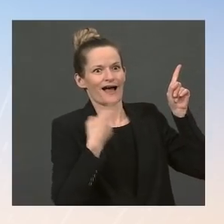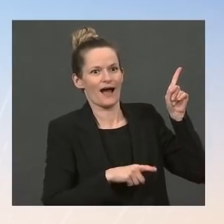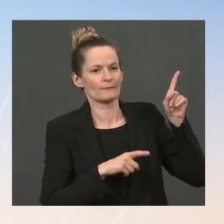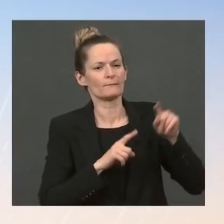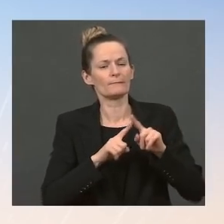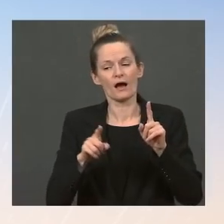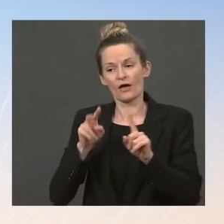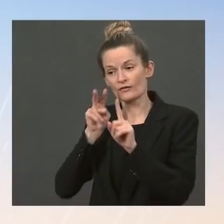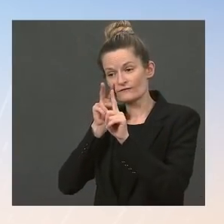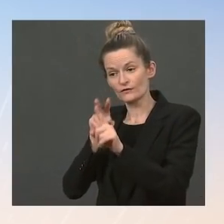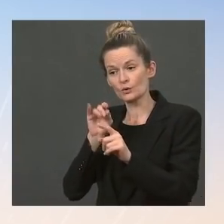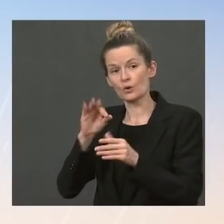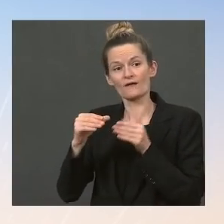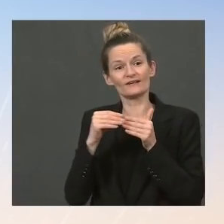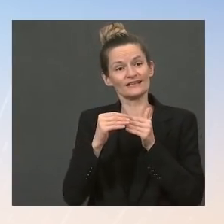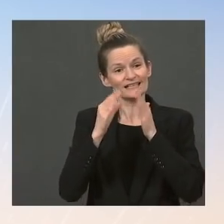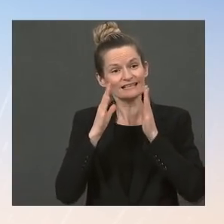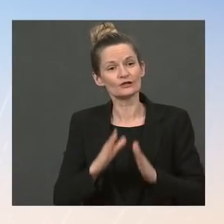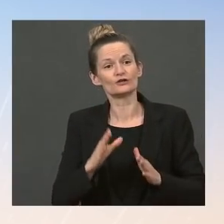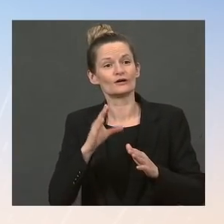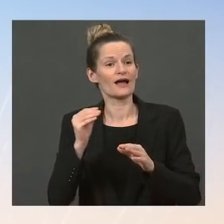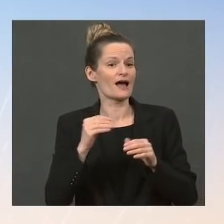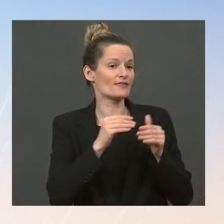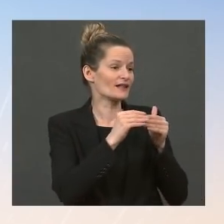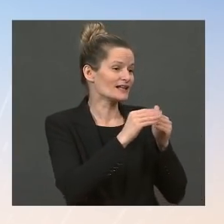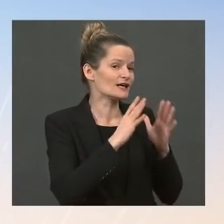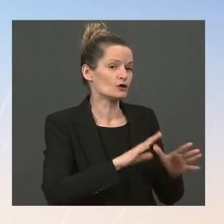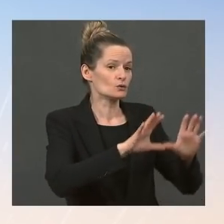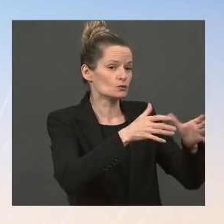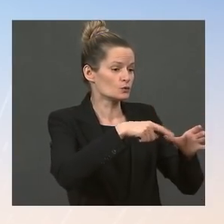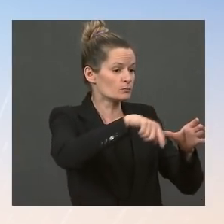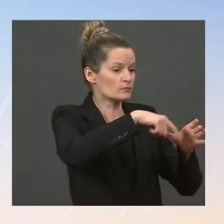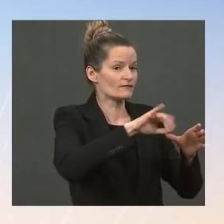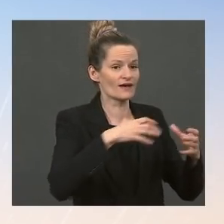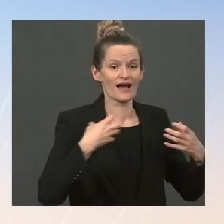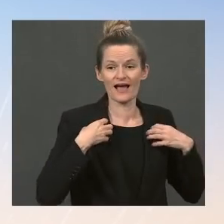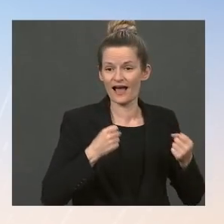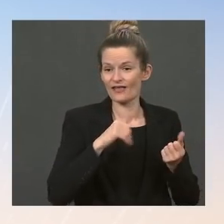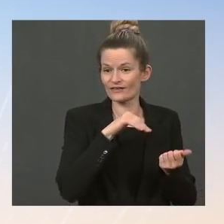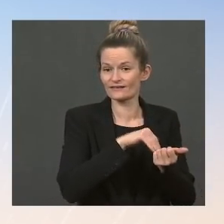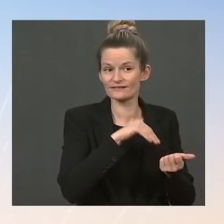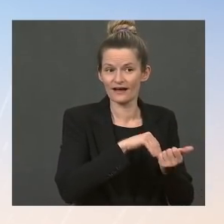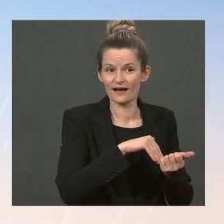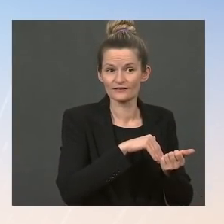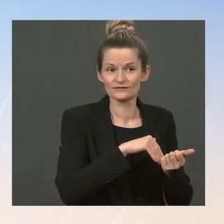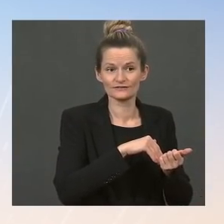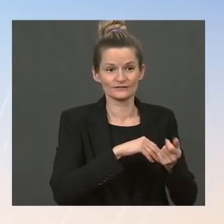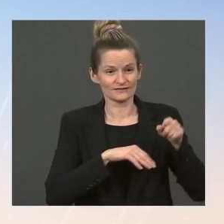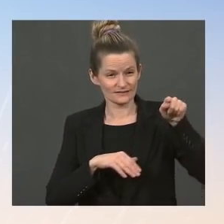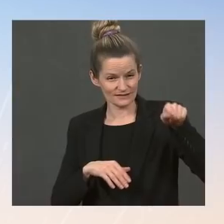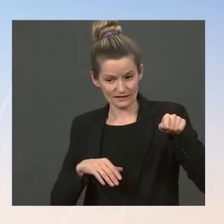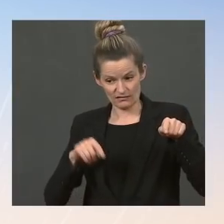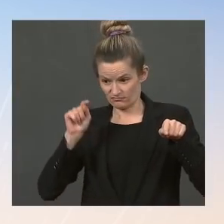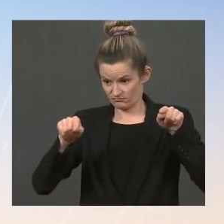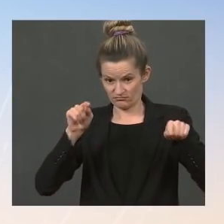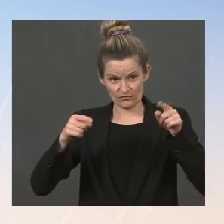the view of the leadership of our health and medical experts -- that was their shared recommendation because their objective and their focus